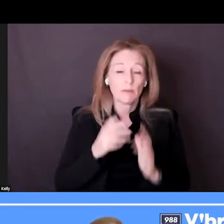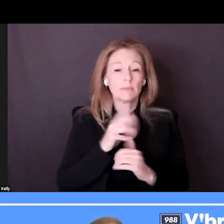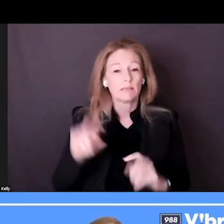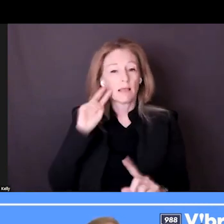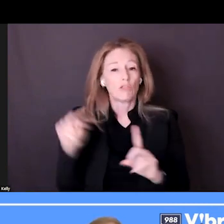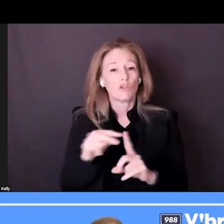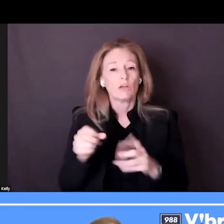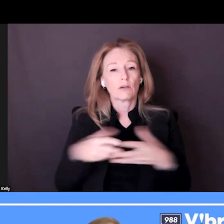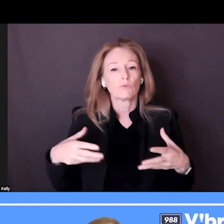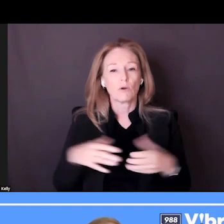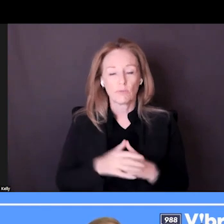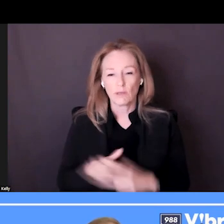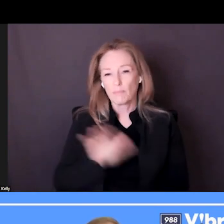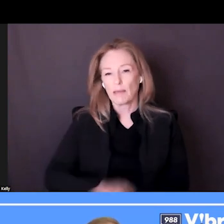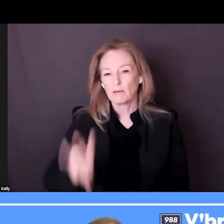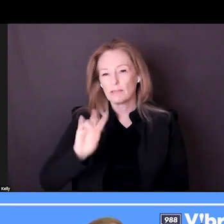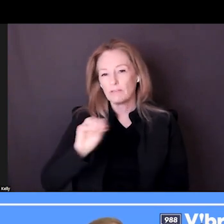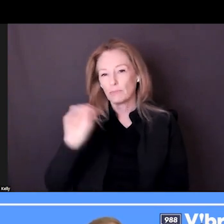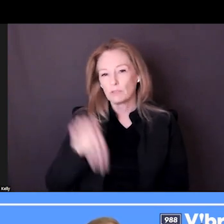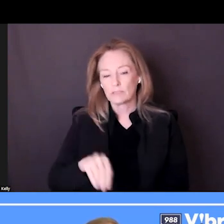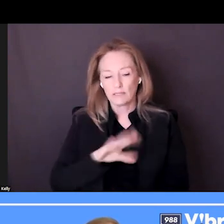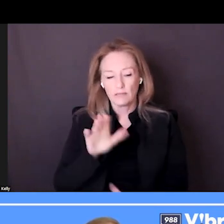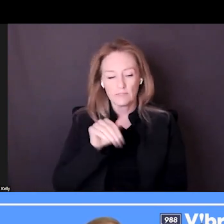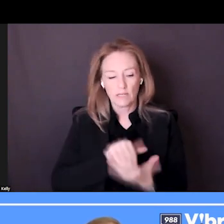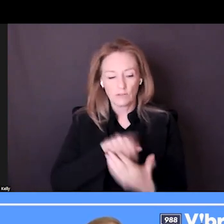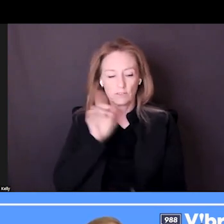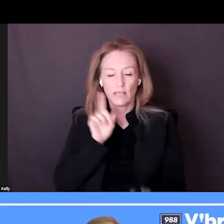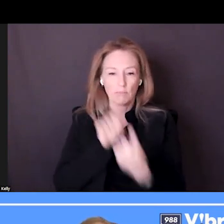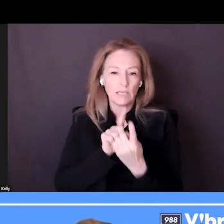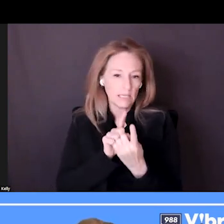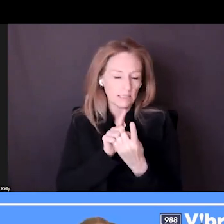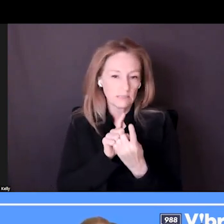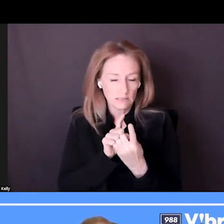70% OF WORKERS THAT MEET WITH VIBRANT IN THE TEAM CARRY ON